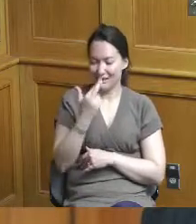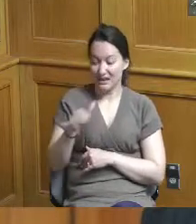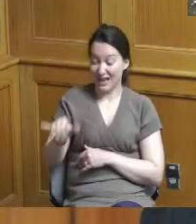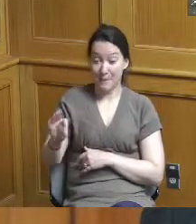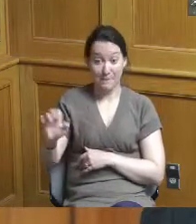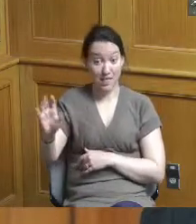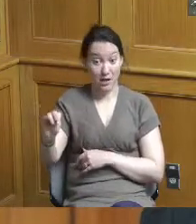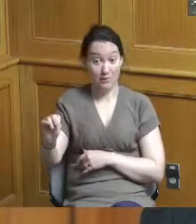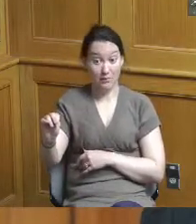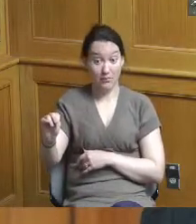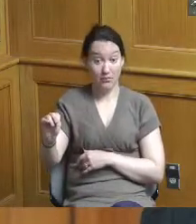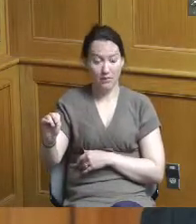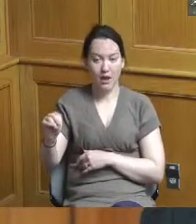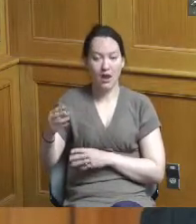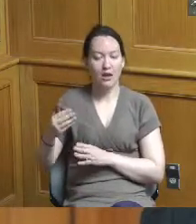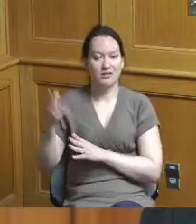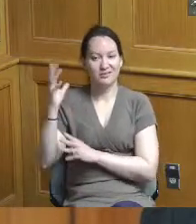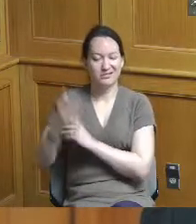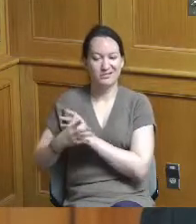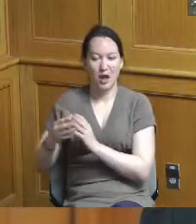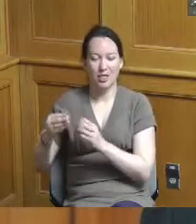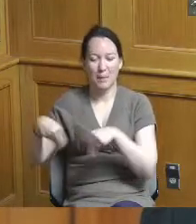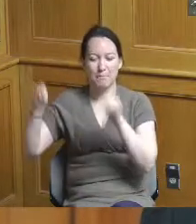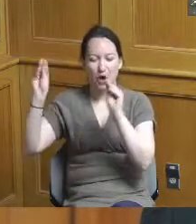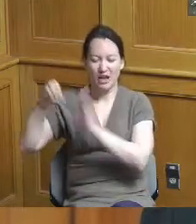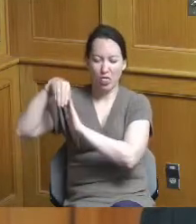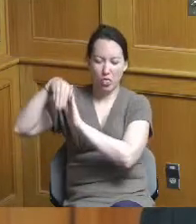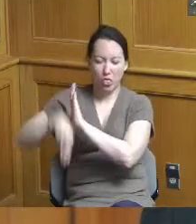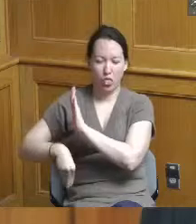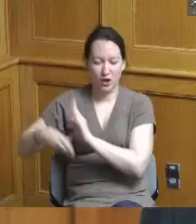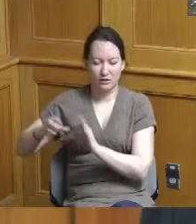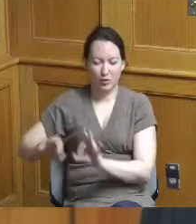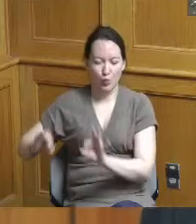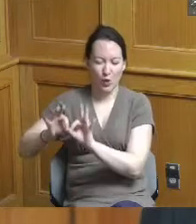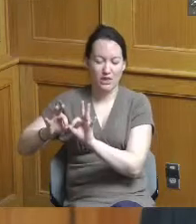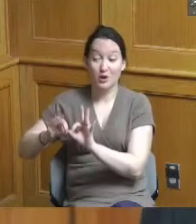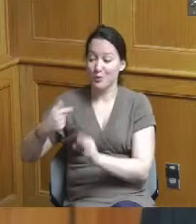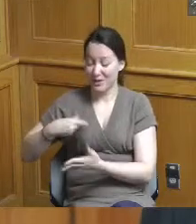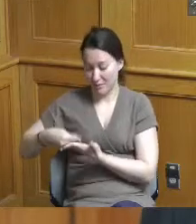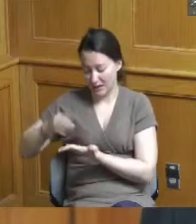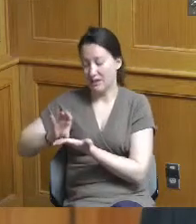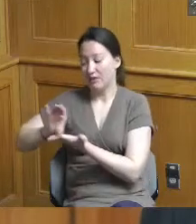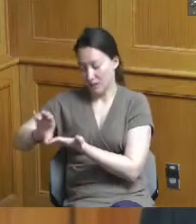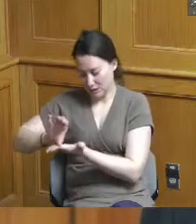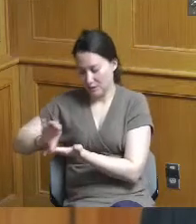and how it pulls down the market and so we invested there a significant investment from